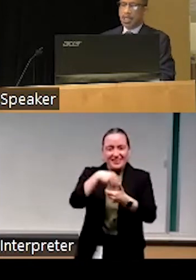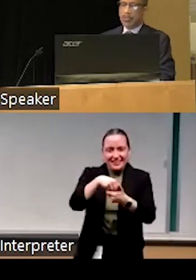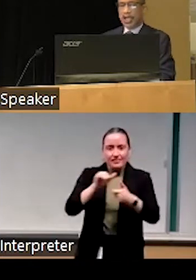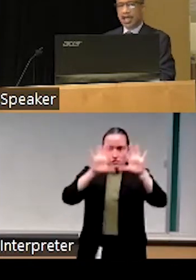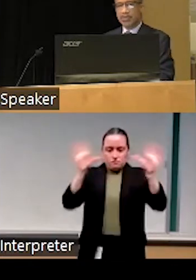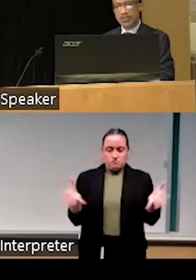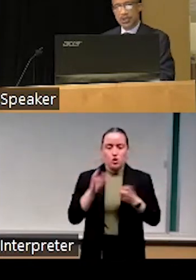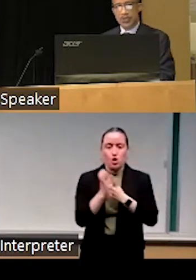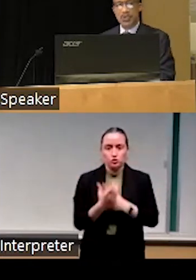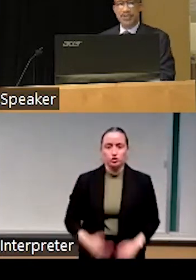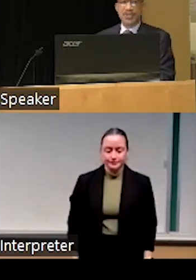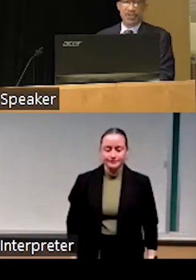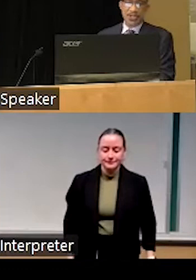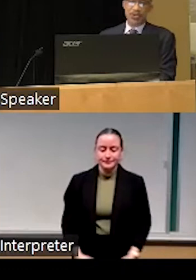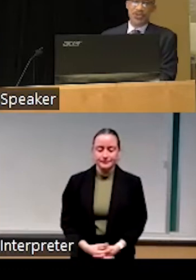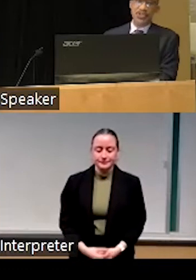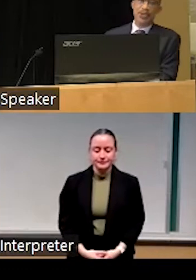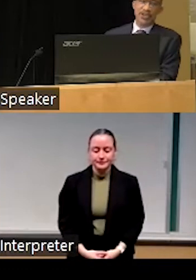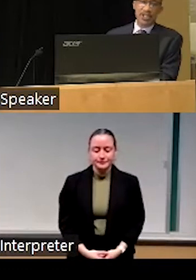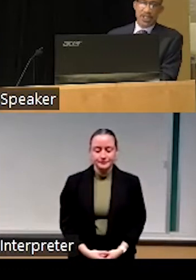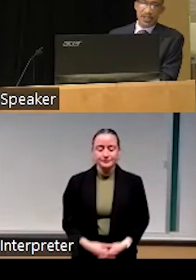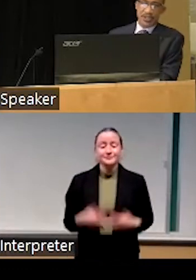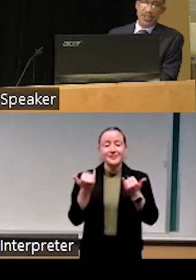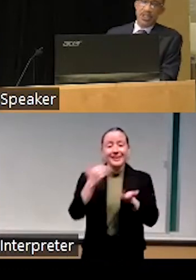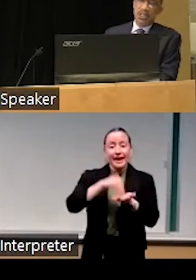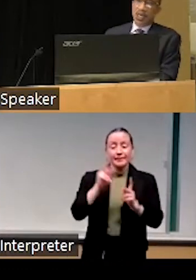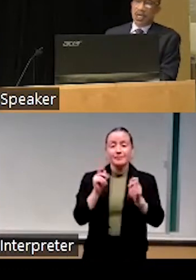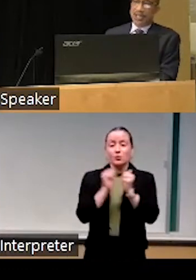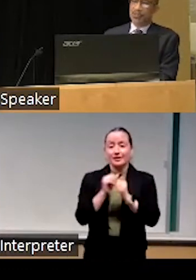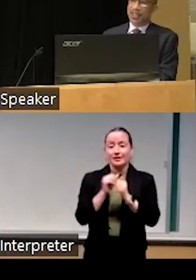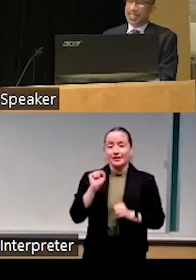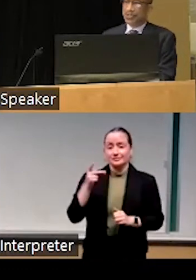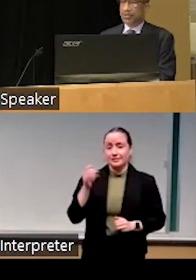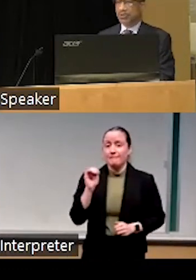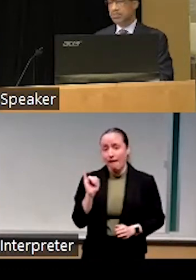and when it comes to those with serious and persistent mental illness as it relates to